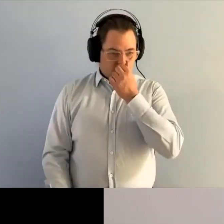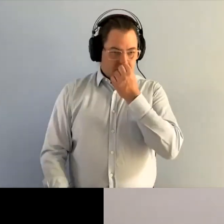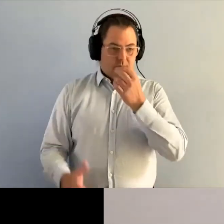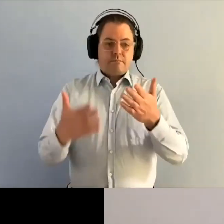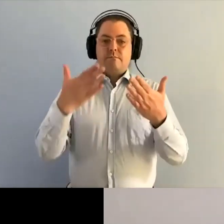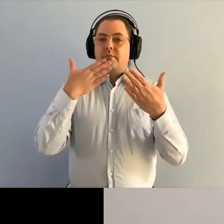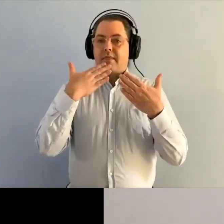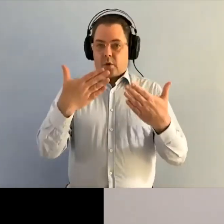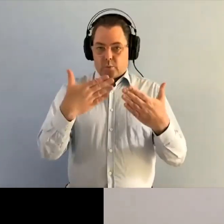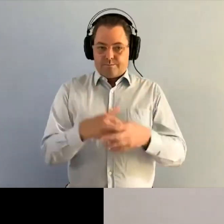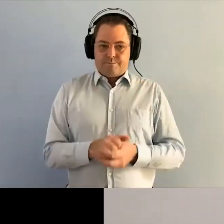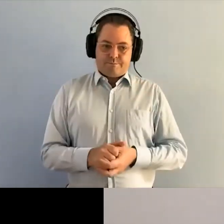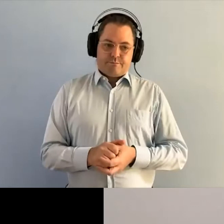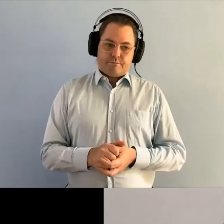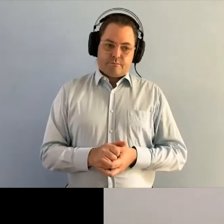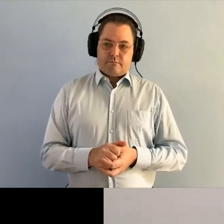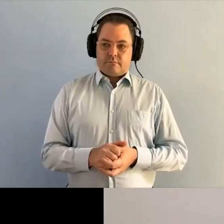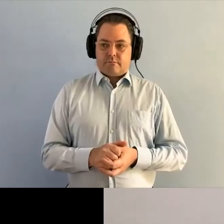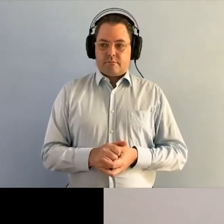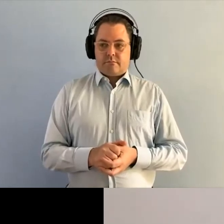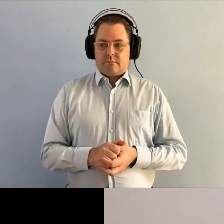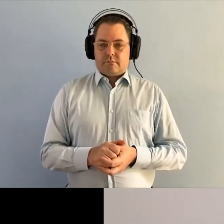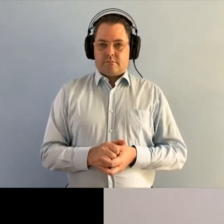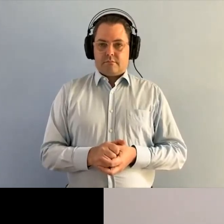. The floor is yours. Thank you so much for joining us